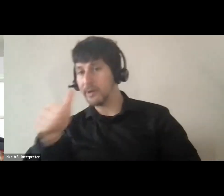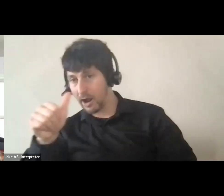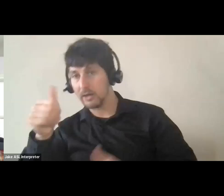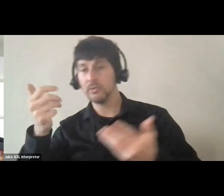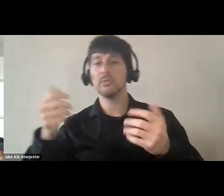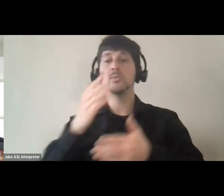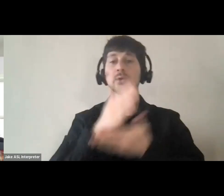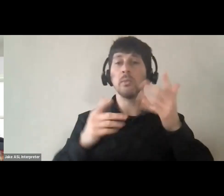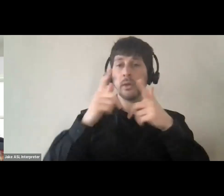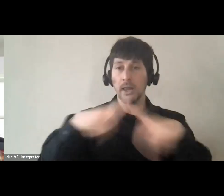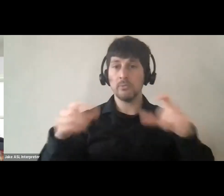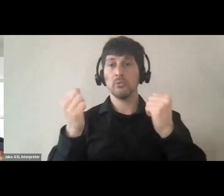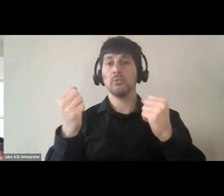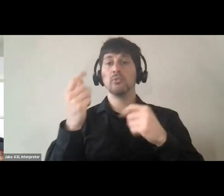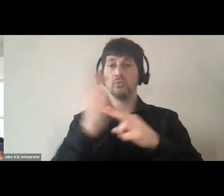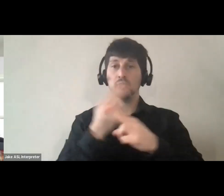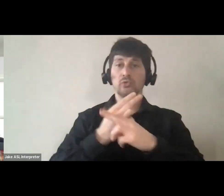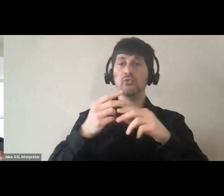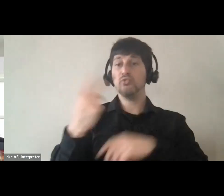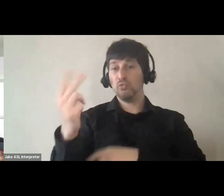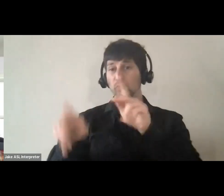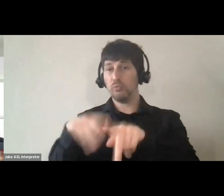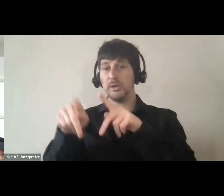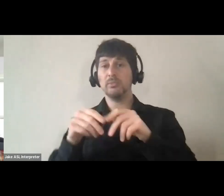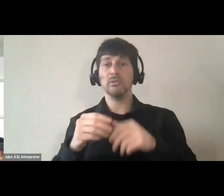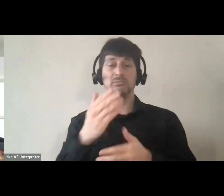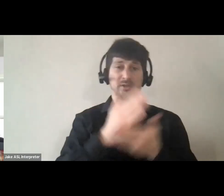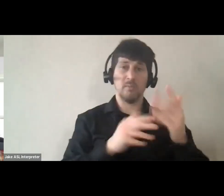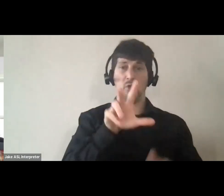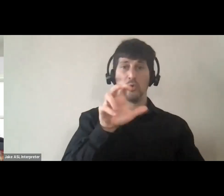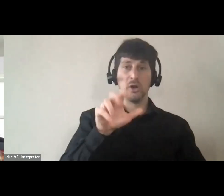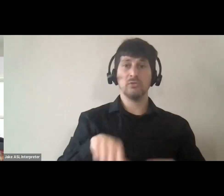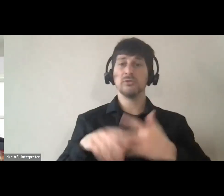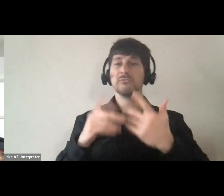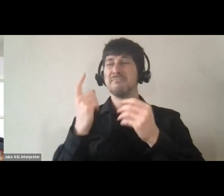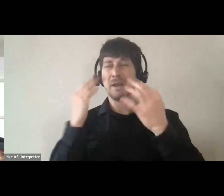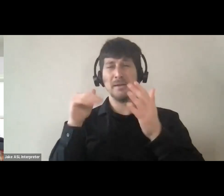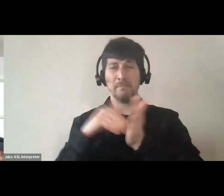Some languages are writsen while others are knots. Some languages are used by just two people. Some by 300.